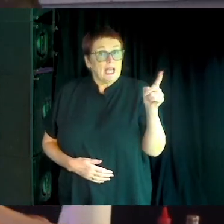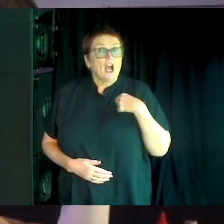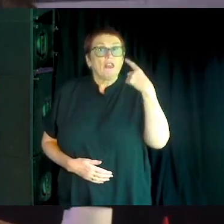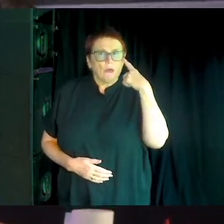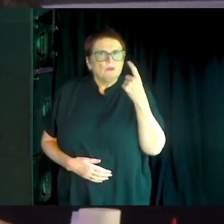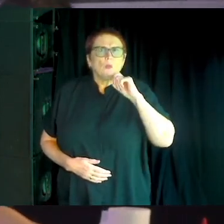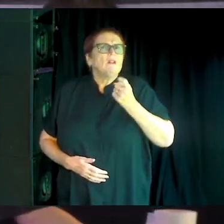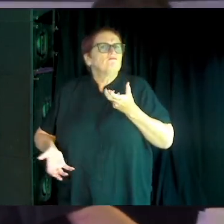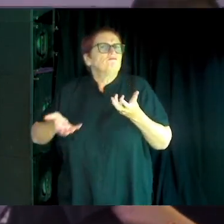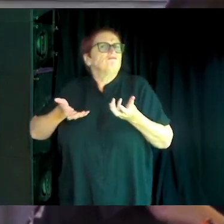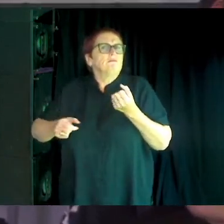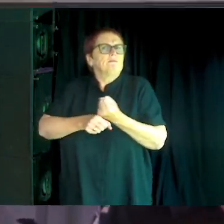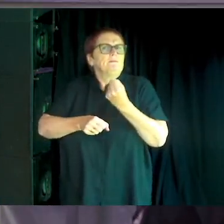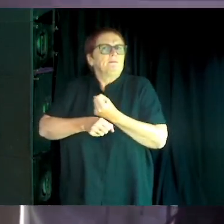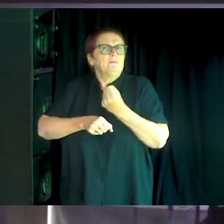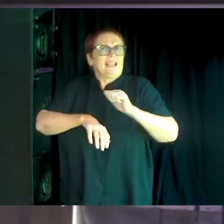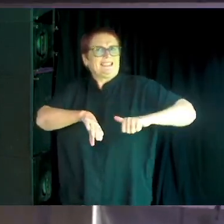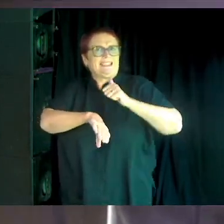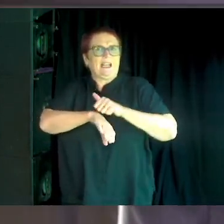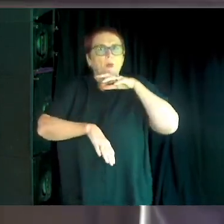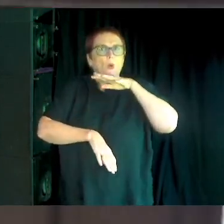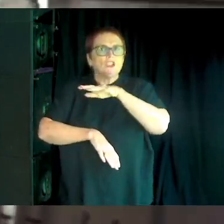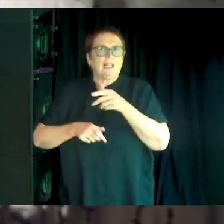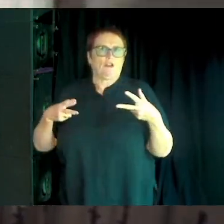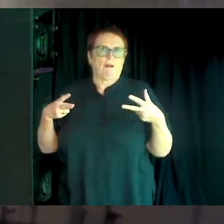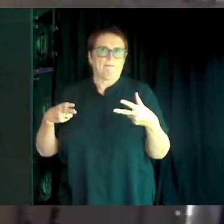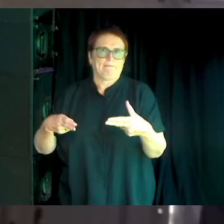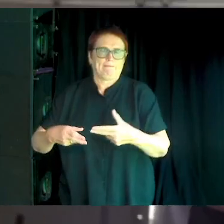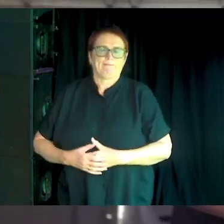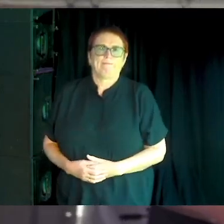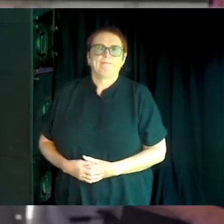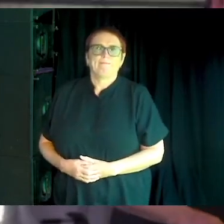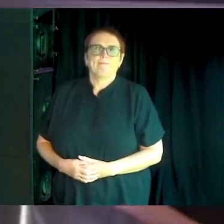to make this singapore chili crab all right so this is well scissors so what I'm doing now is